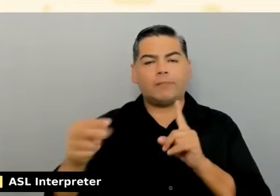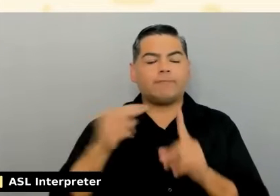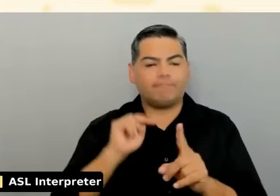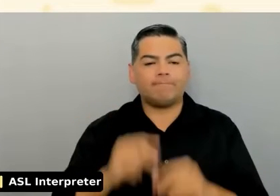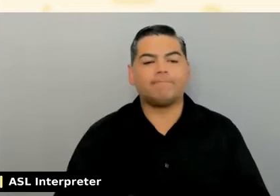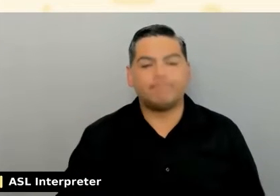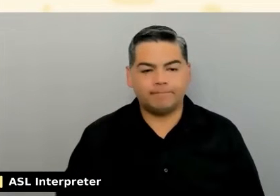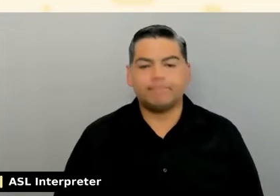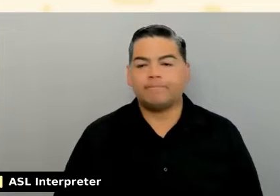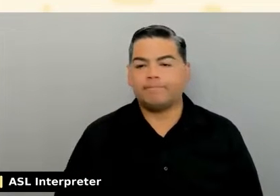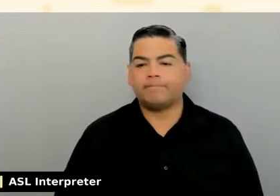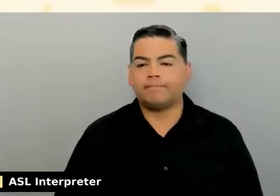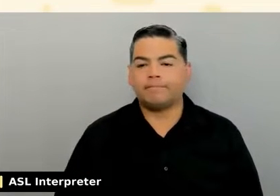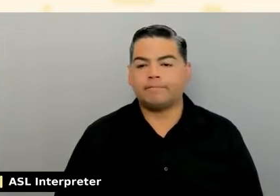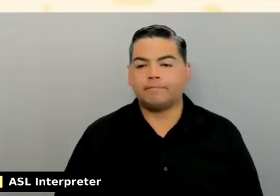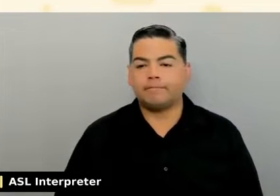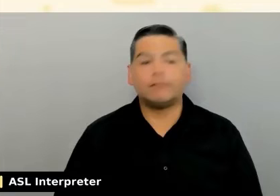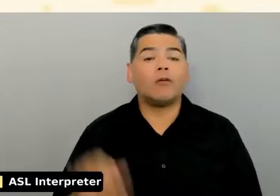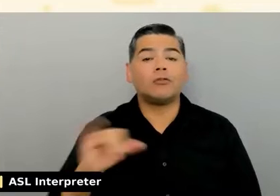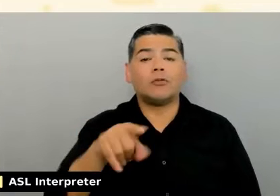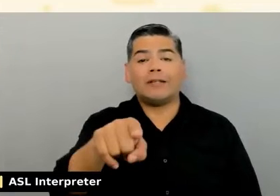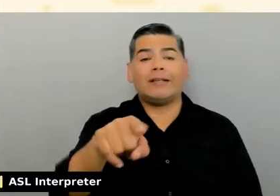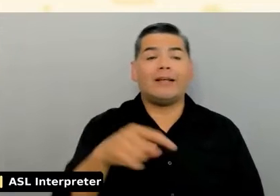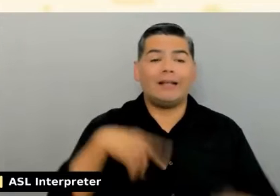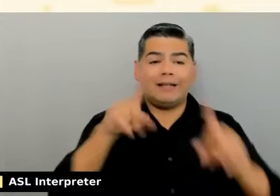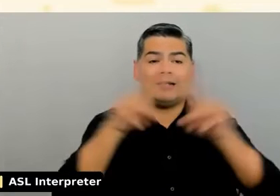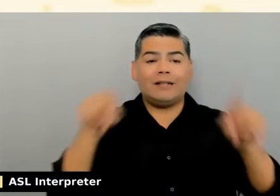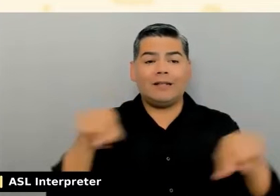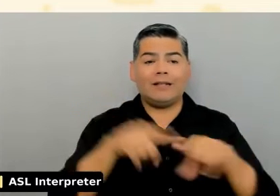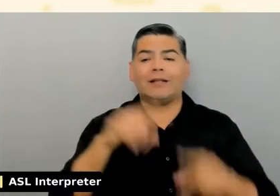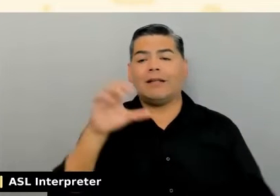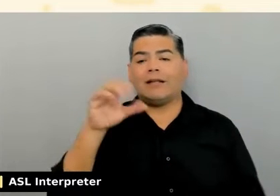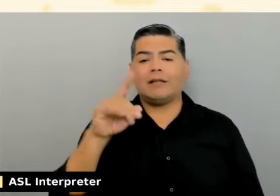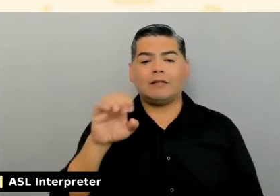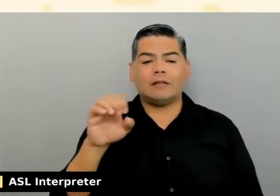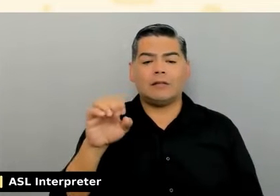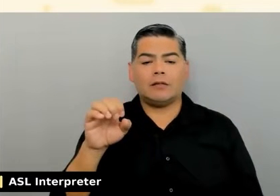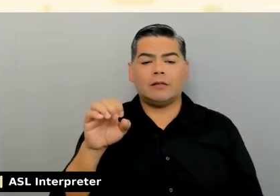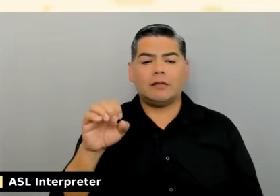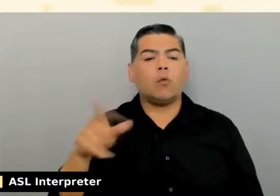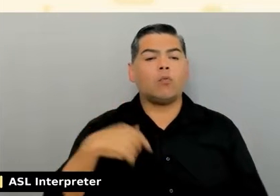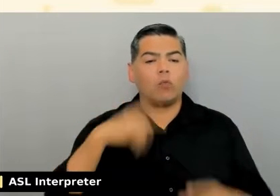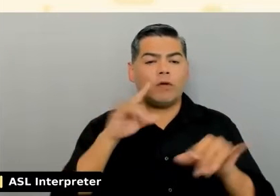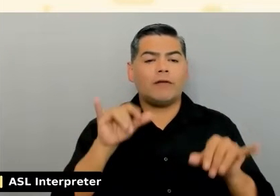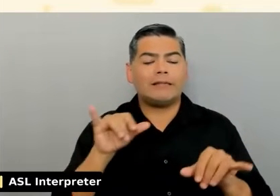Otherwise, as the code shows on the screen, we have taken standard anchor elements,